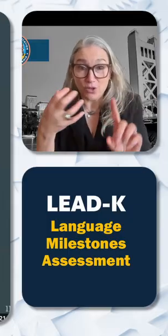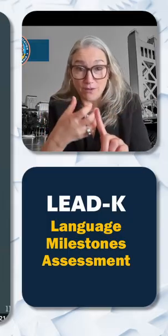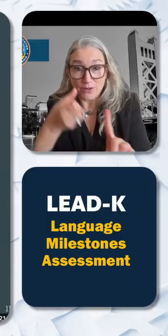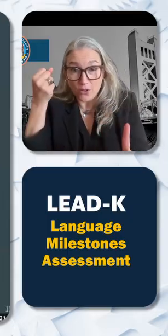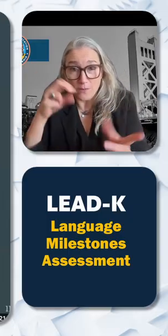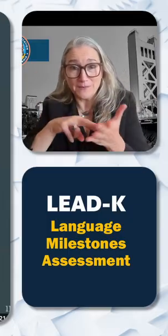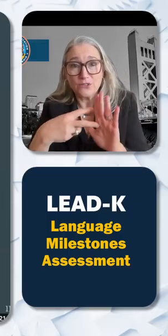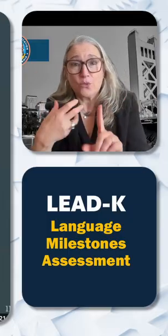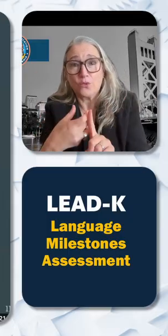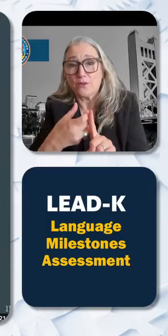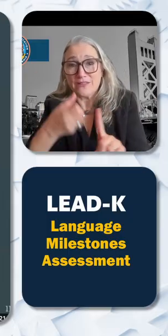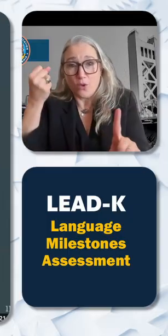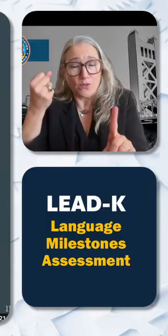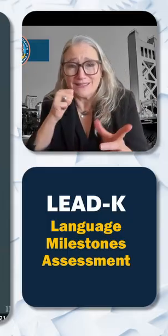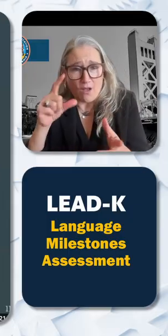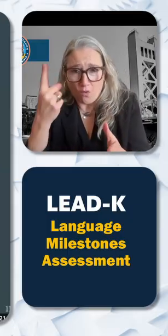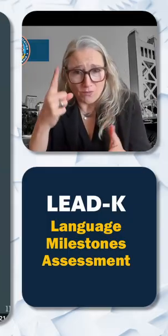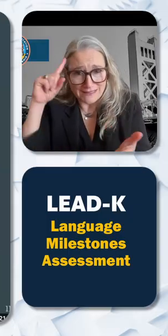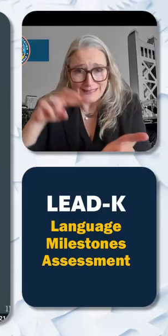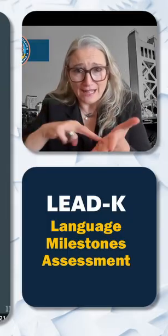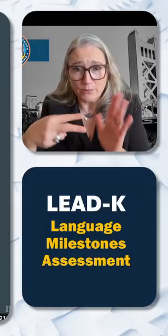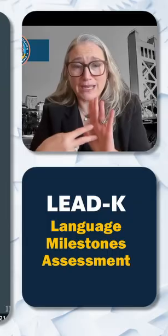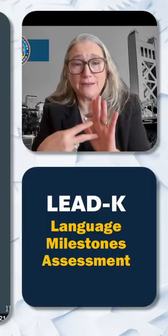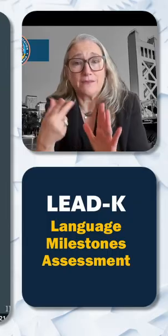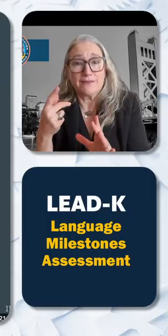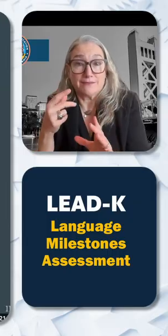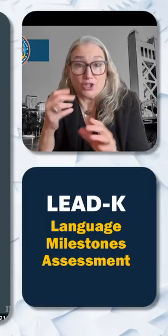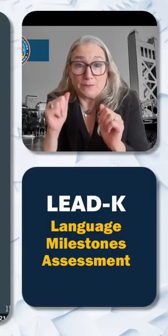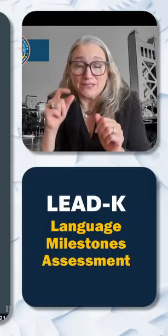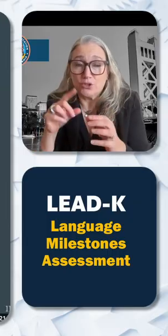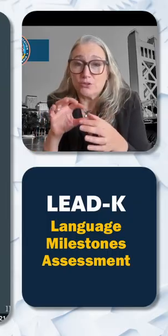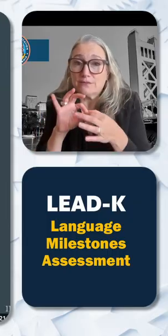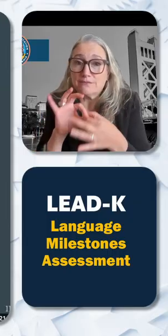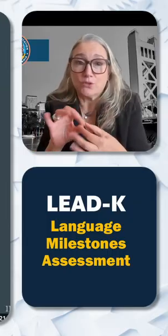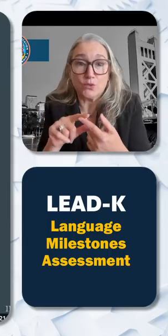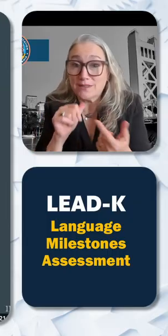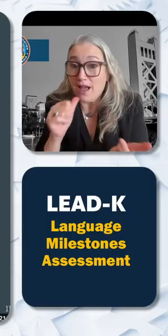This is the sign, language deprivation.